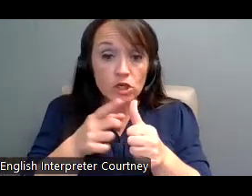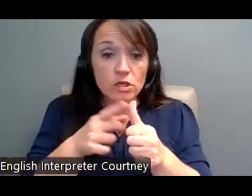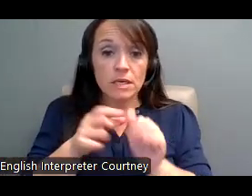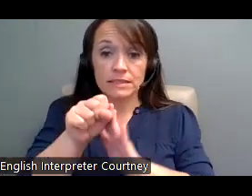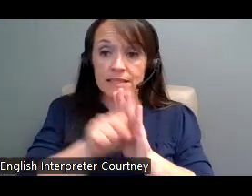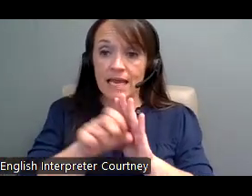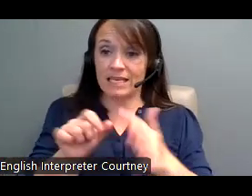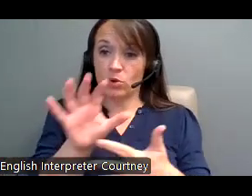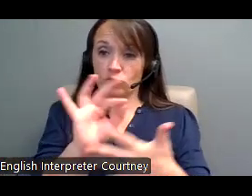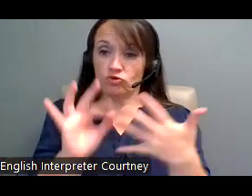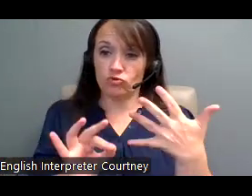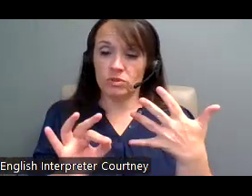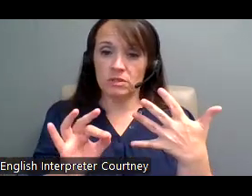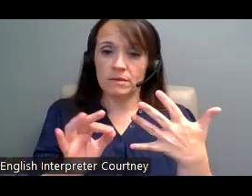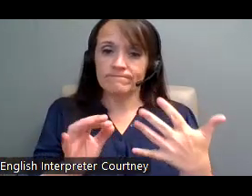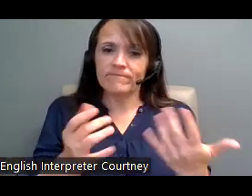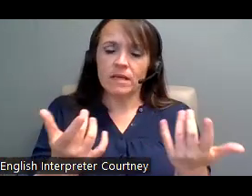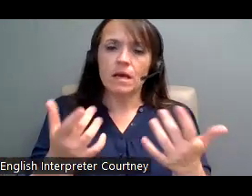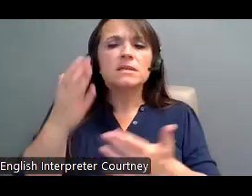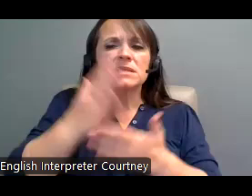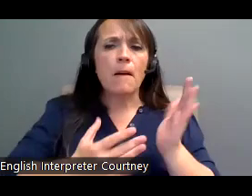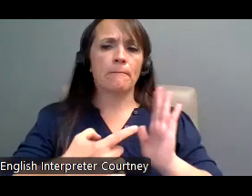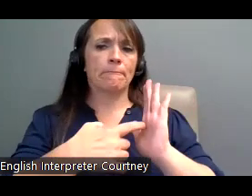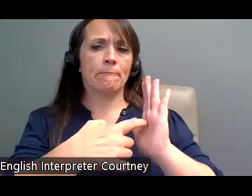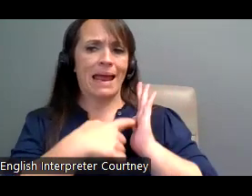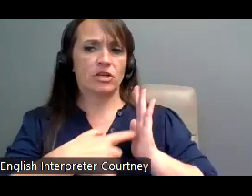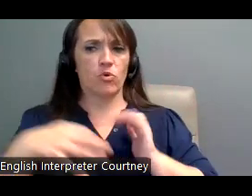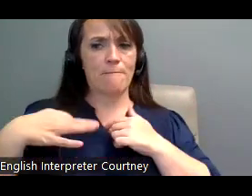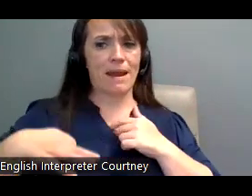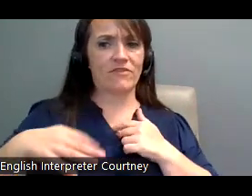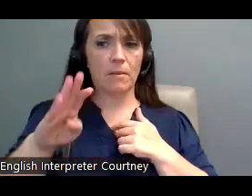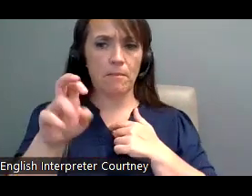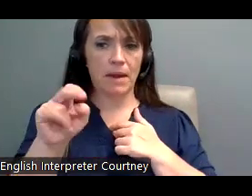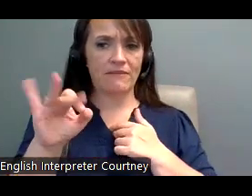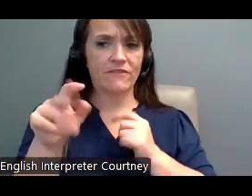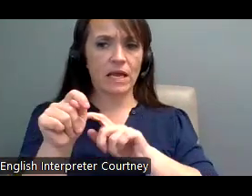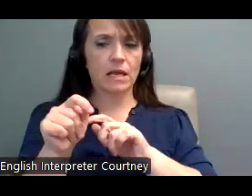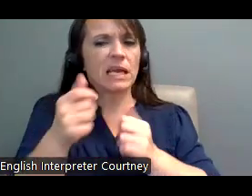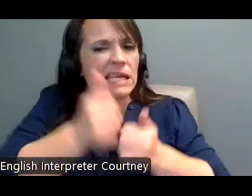list of mandatory benefits that every state has to have been every state has the right to choose for